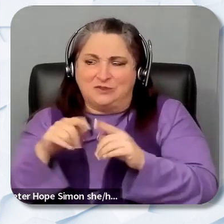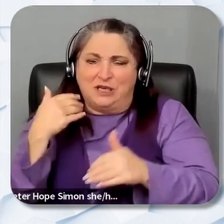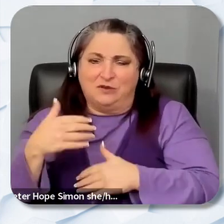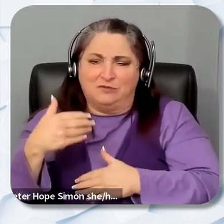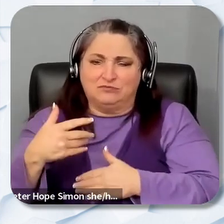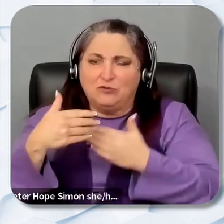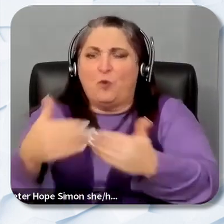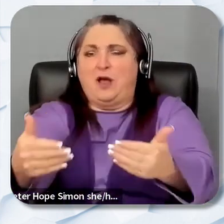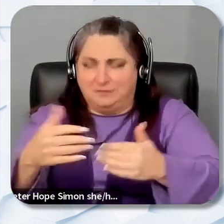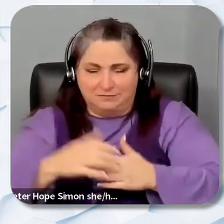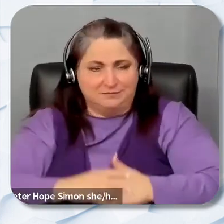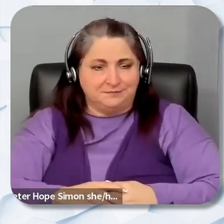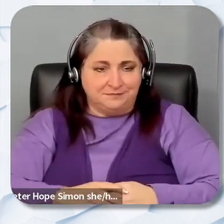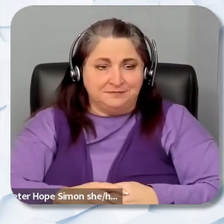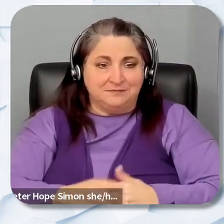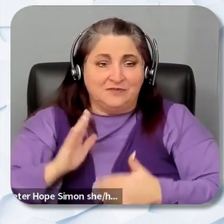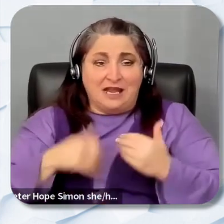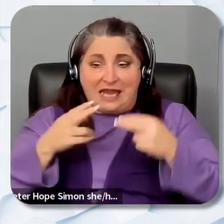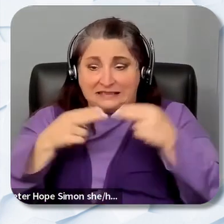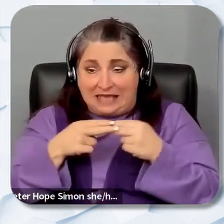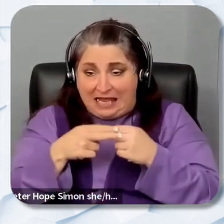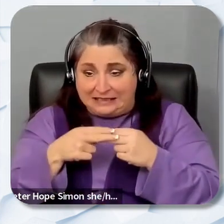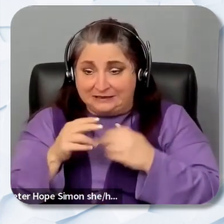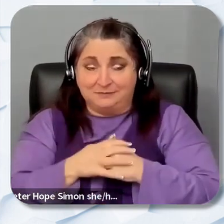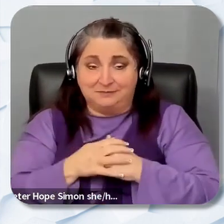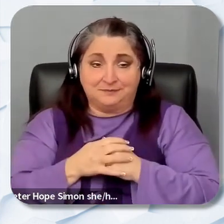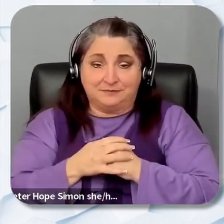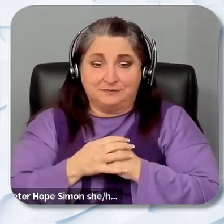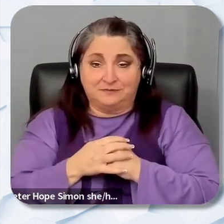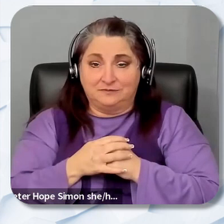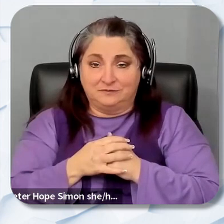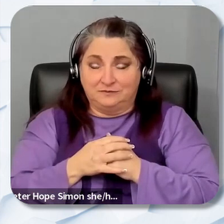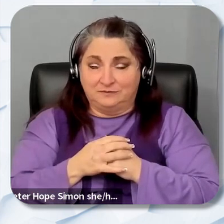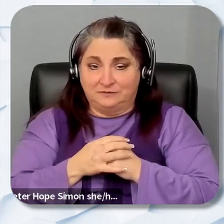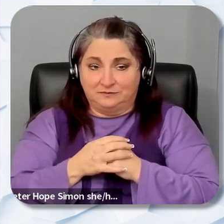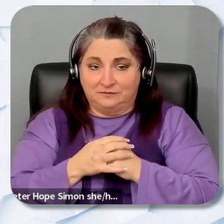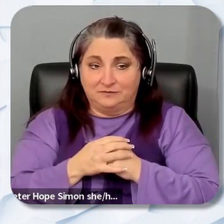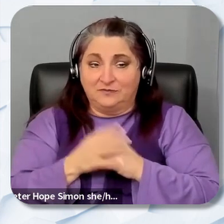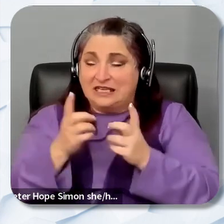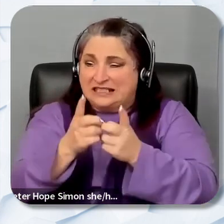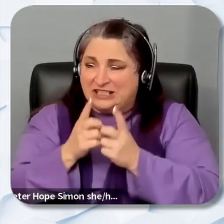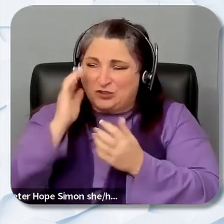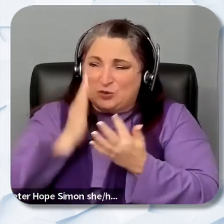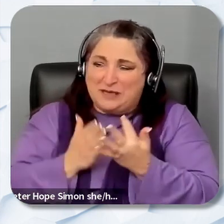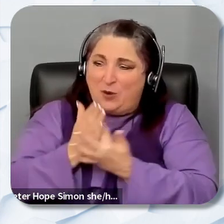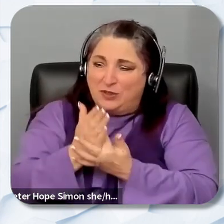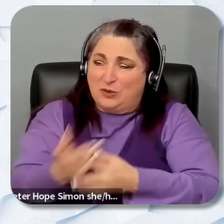Next slide, please. So you, districts, are going to be going through two, sort of one